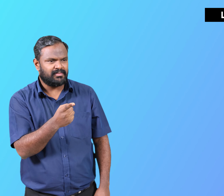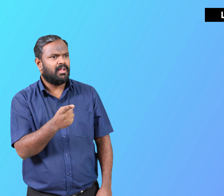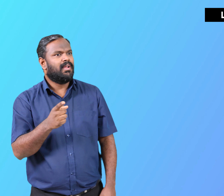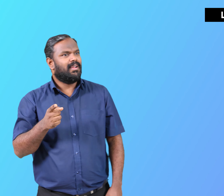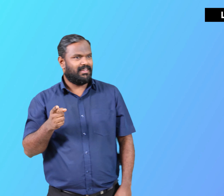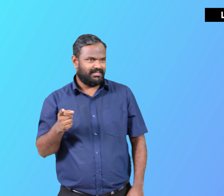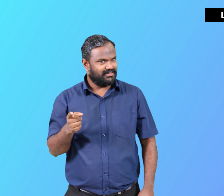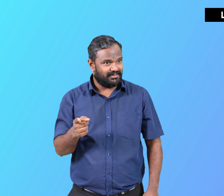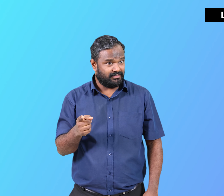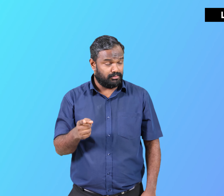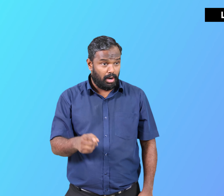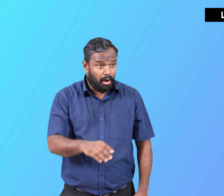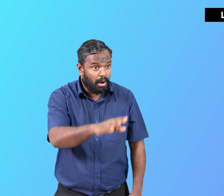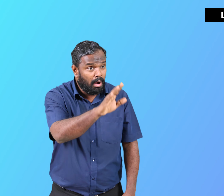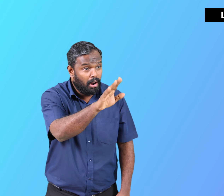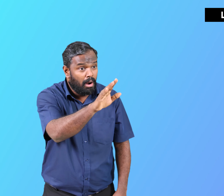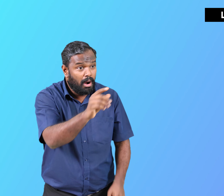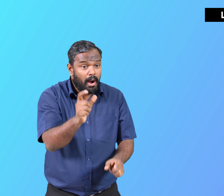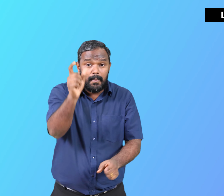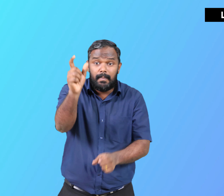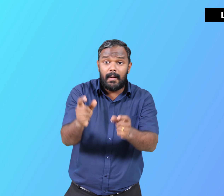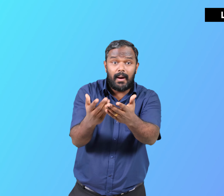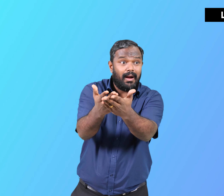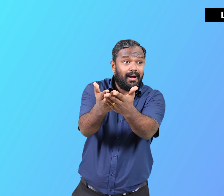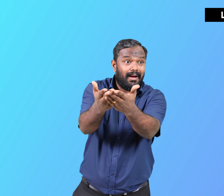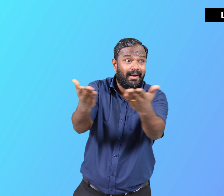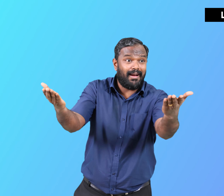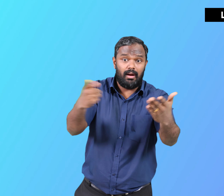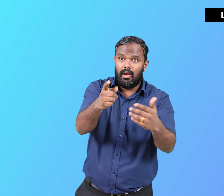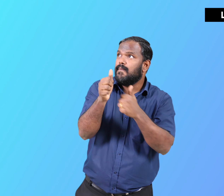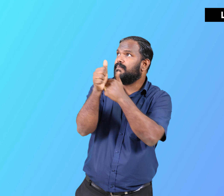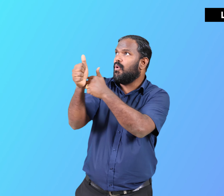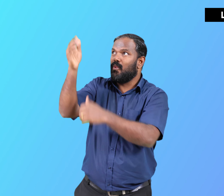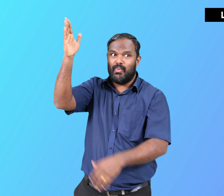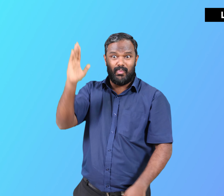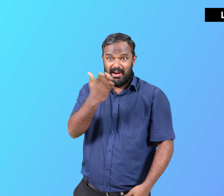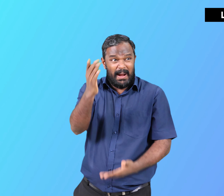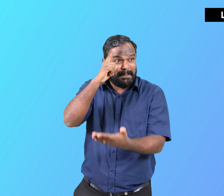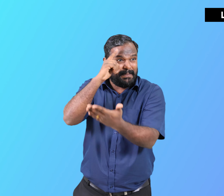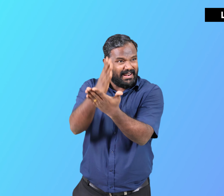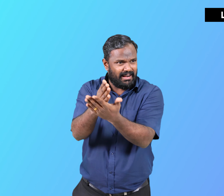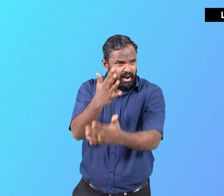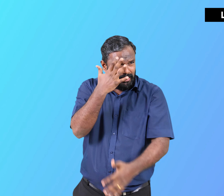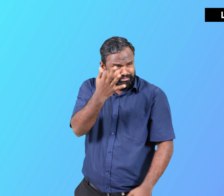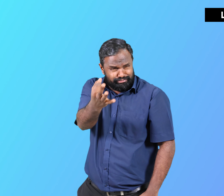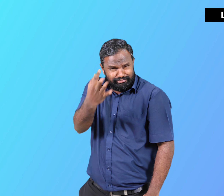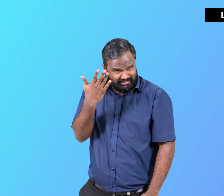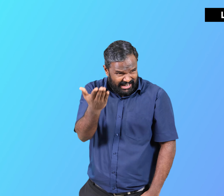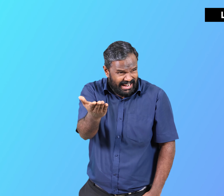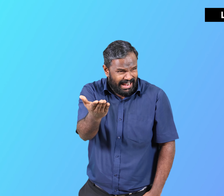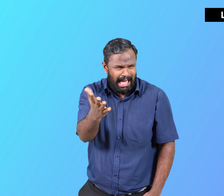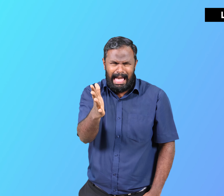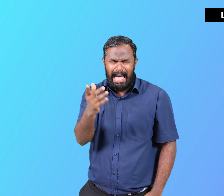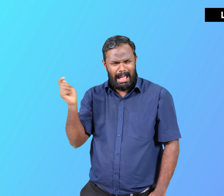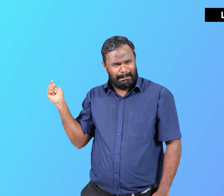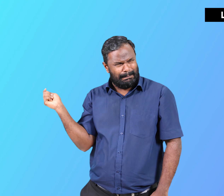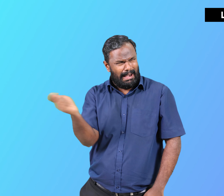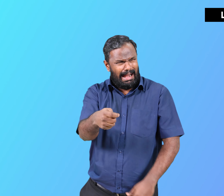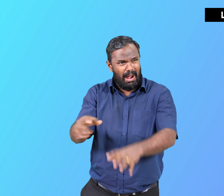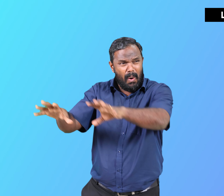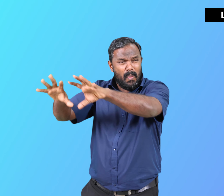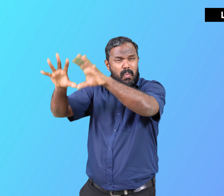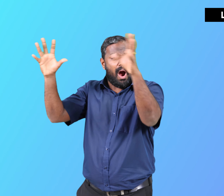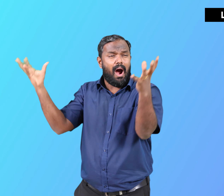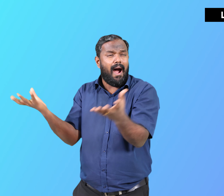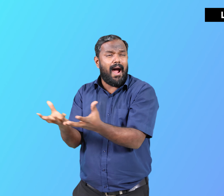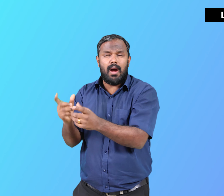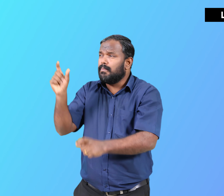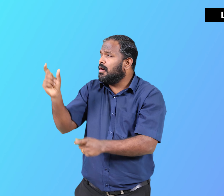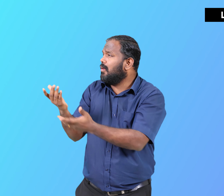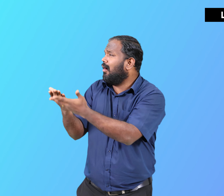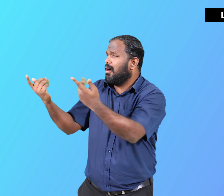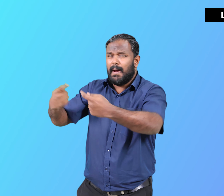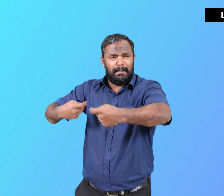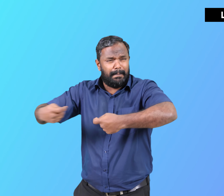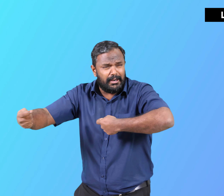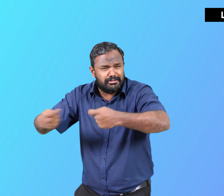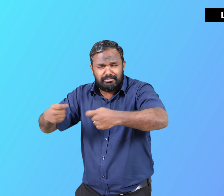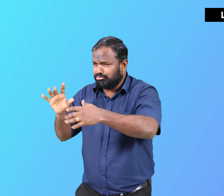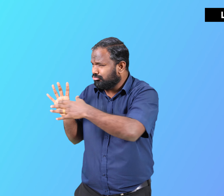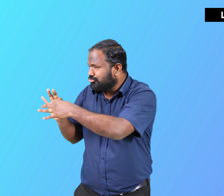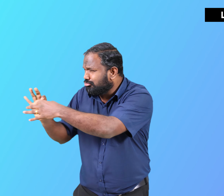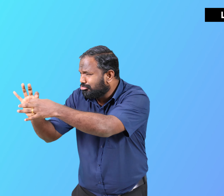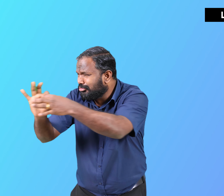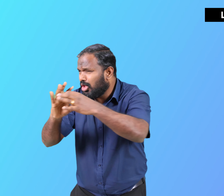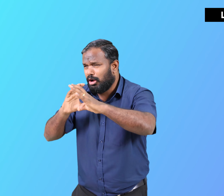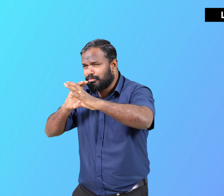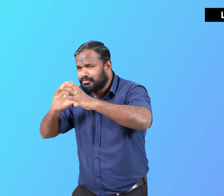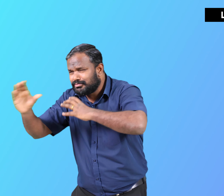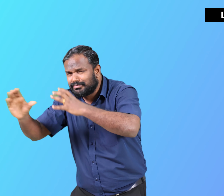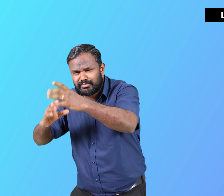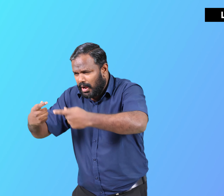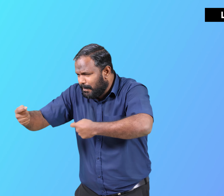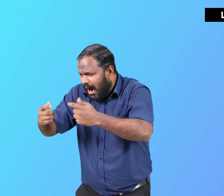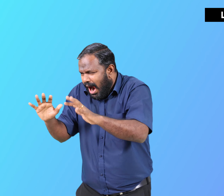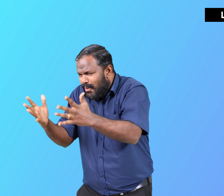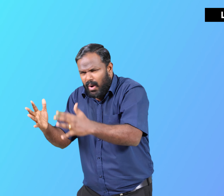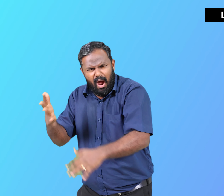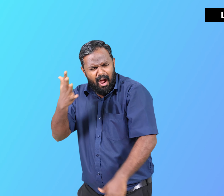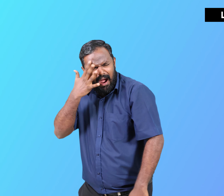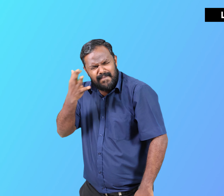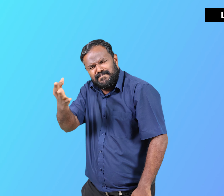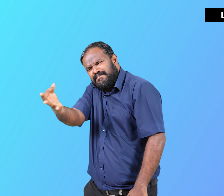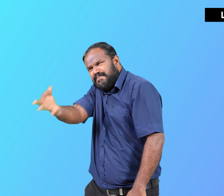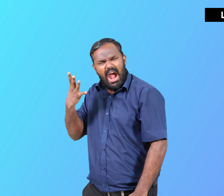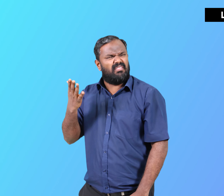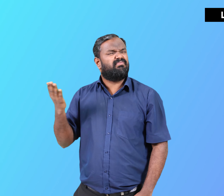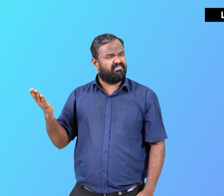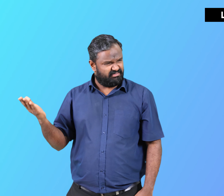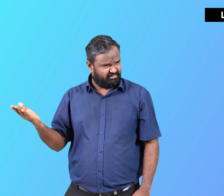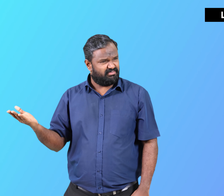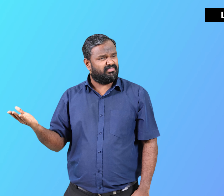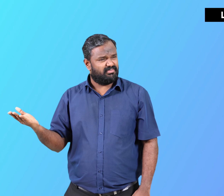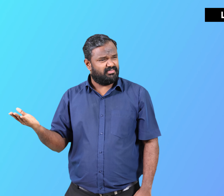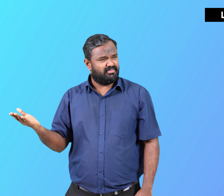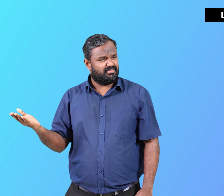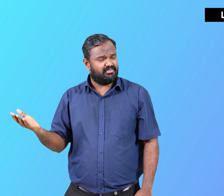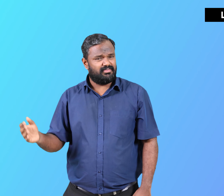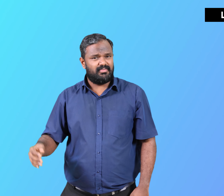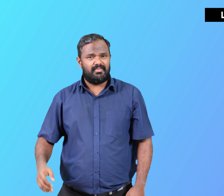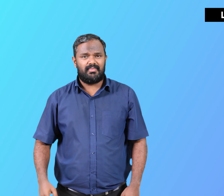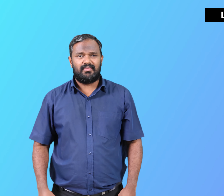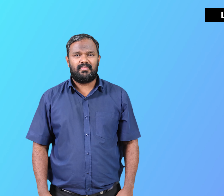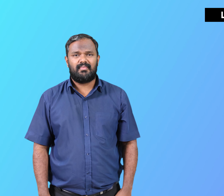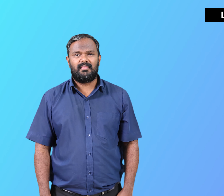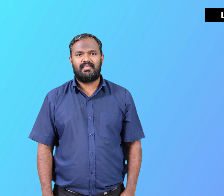worldly people are smarter in their business with each other than the people who belong to the light.